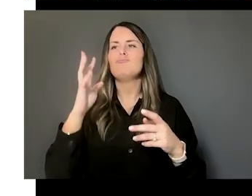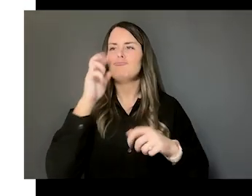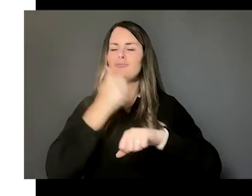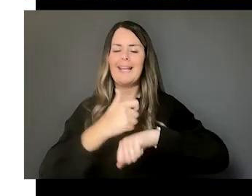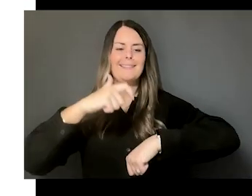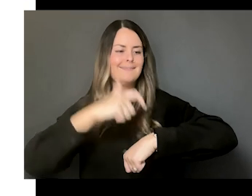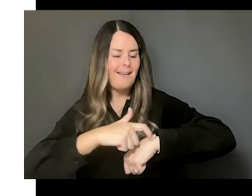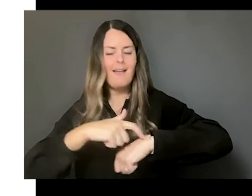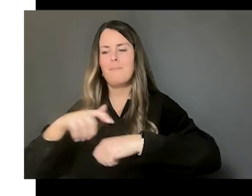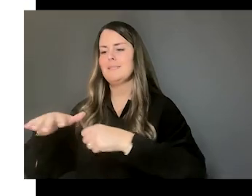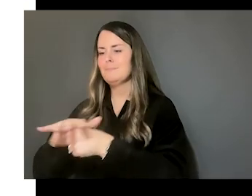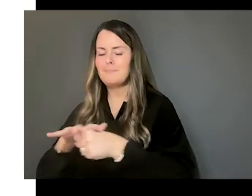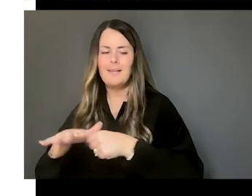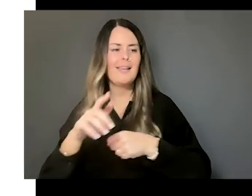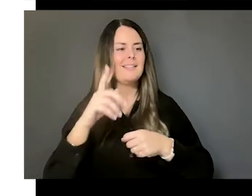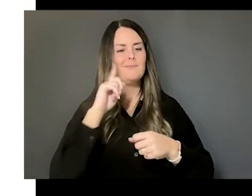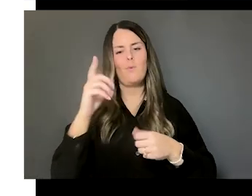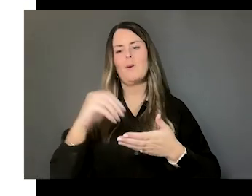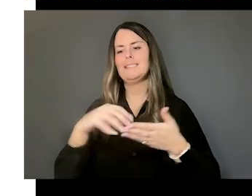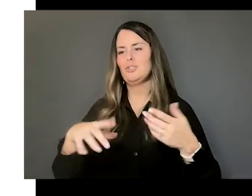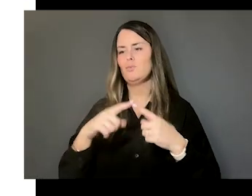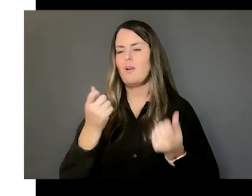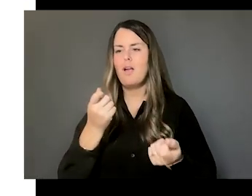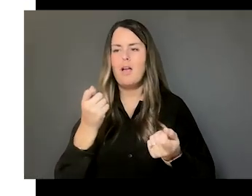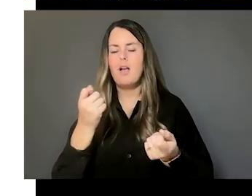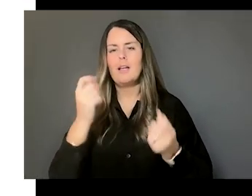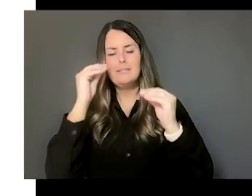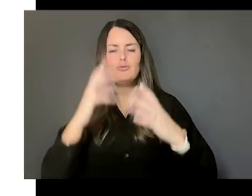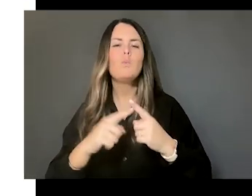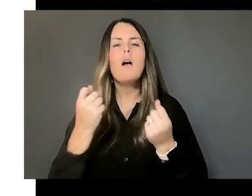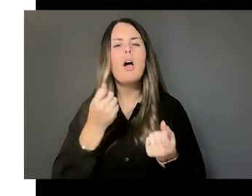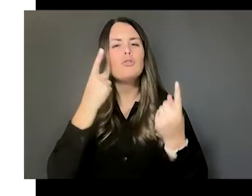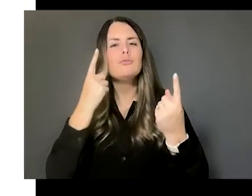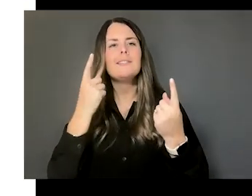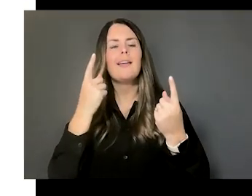for teachers to understand the mathematical storyline... across grades, so they can see